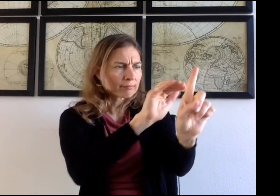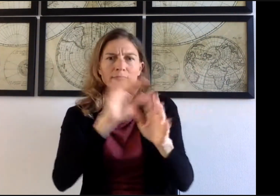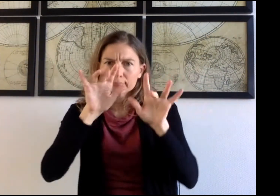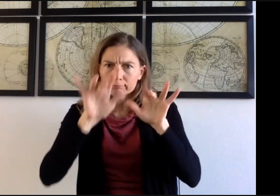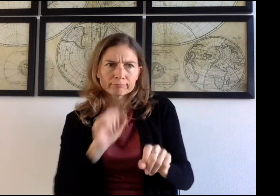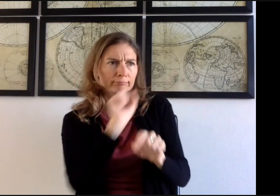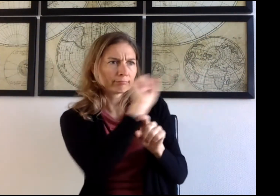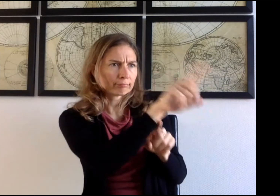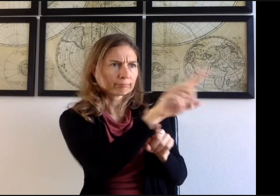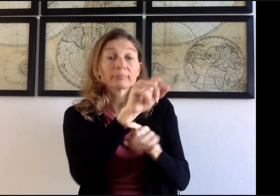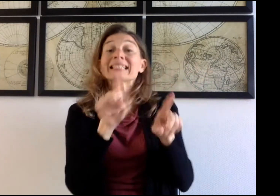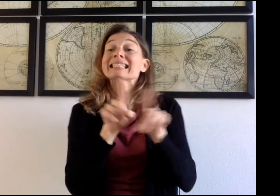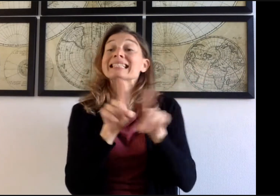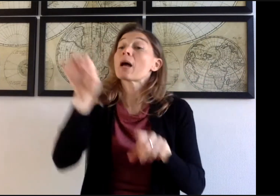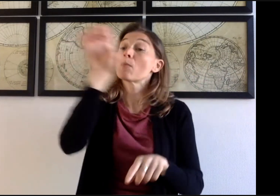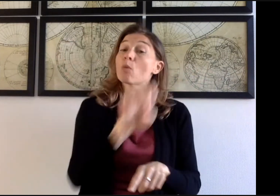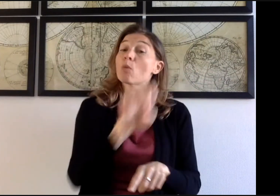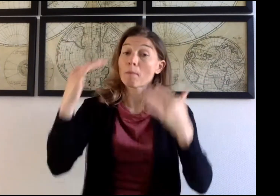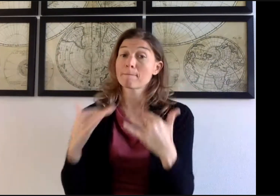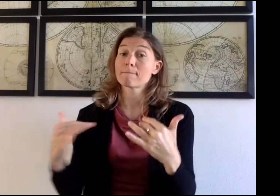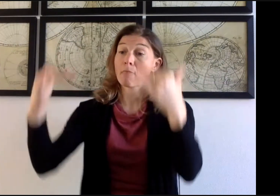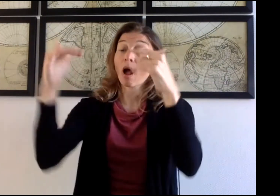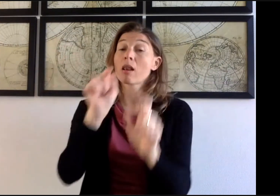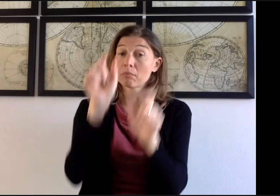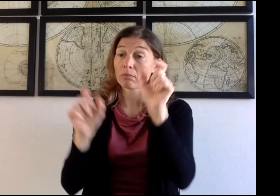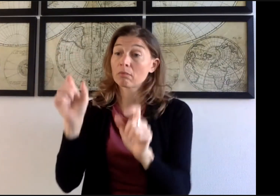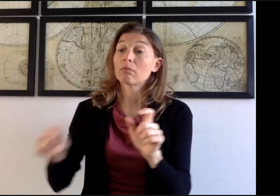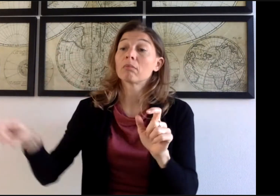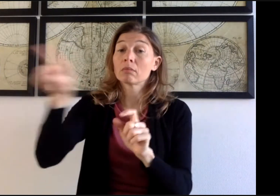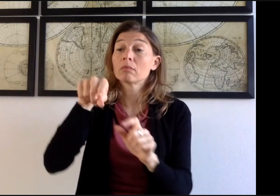and notably the disability intergroup apprised of our work.